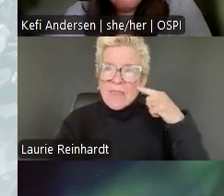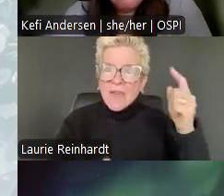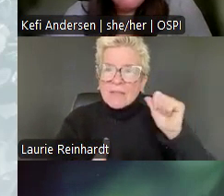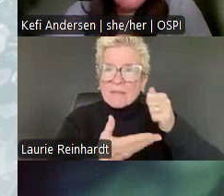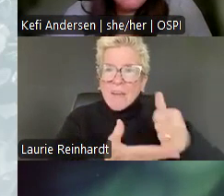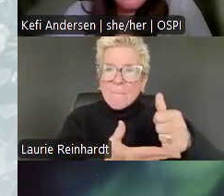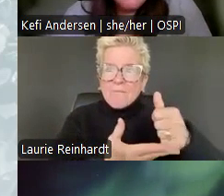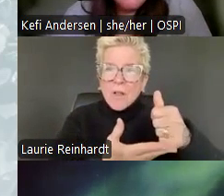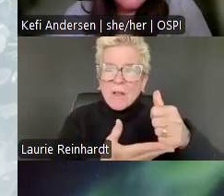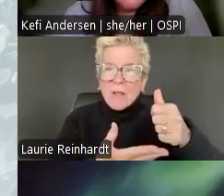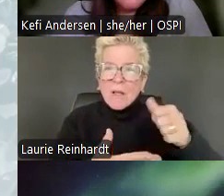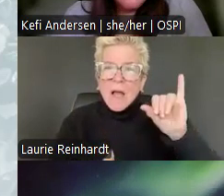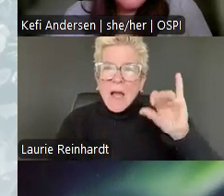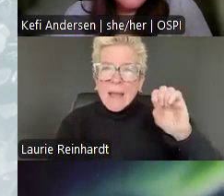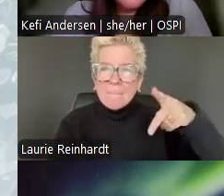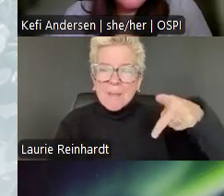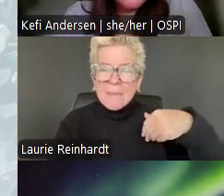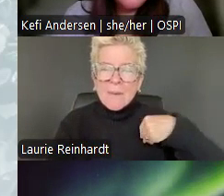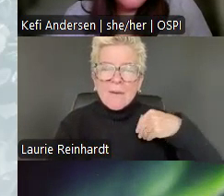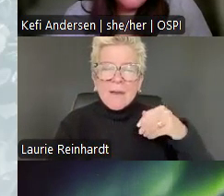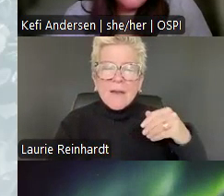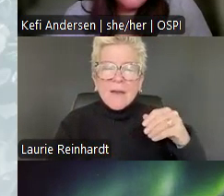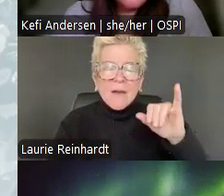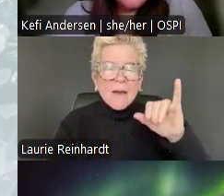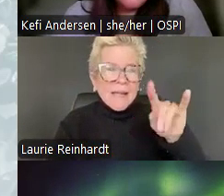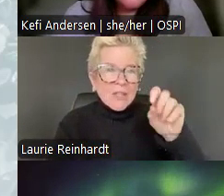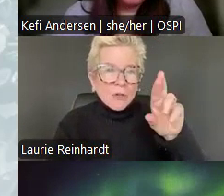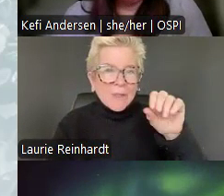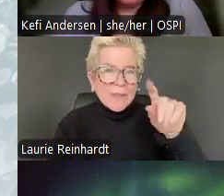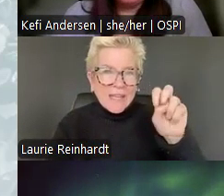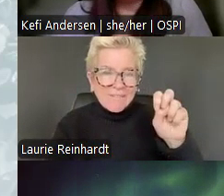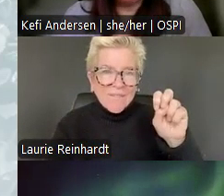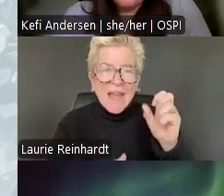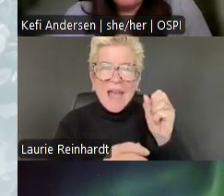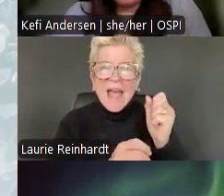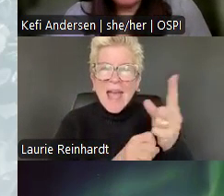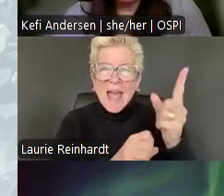know IEPs have that iterative annual cycle that sort of touches base on like what are